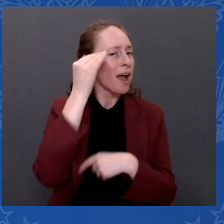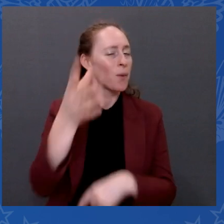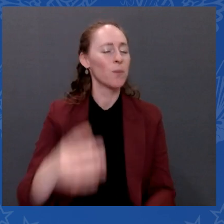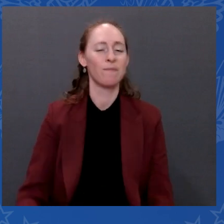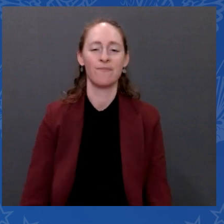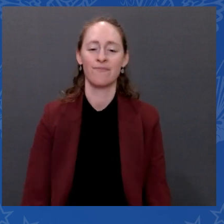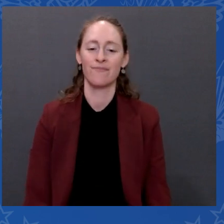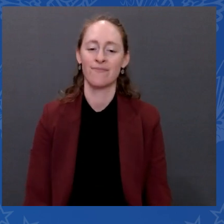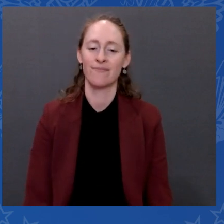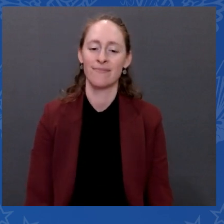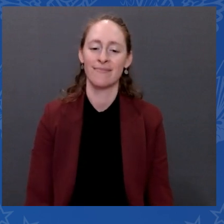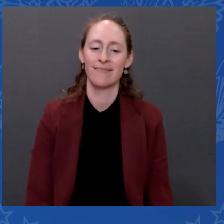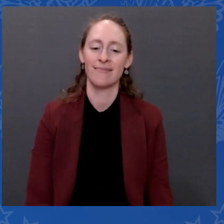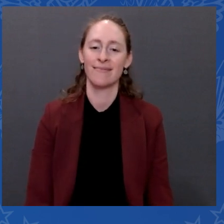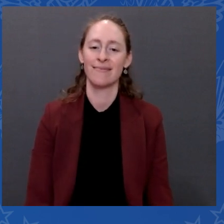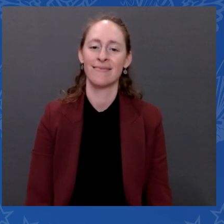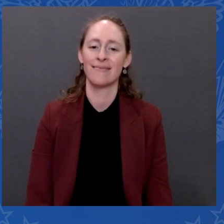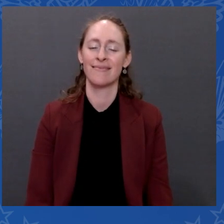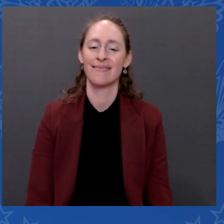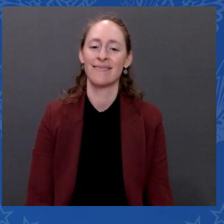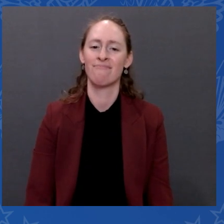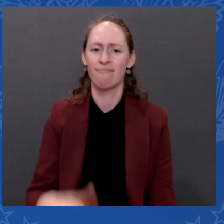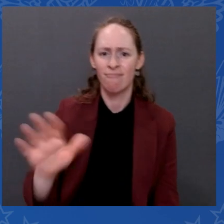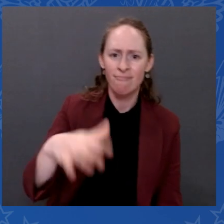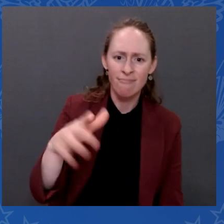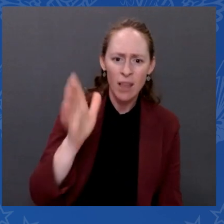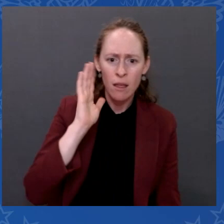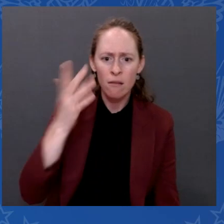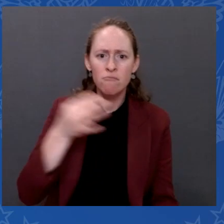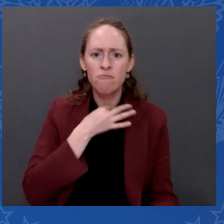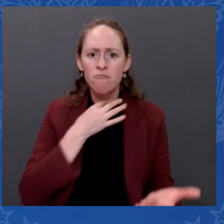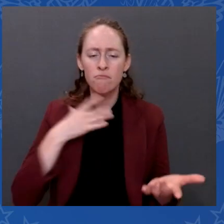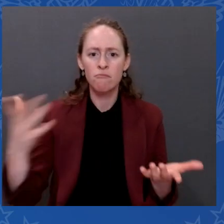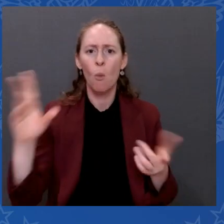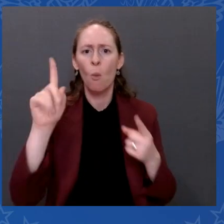How worried should Americans be that we could be in a recession?